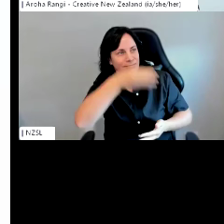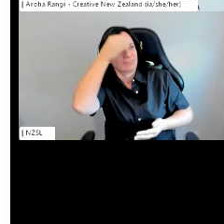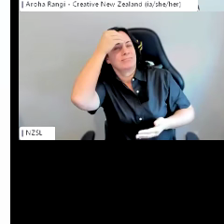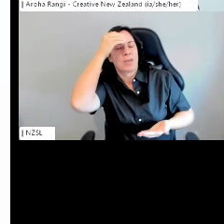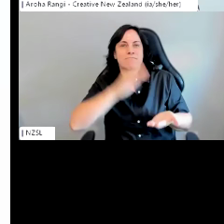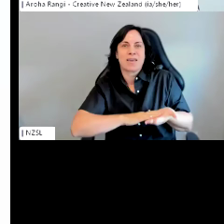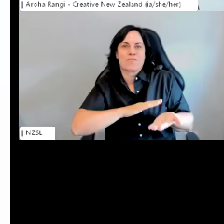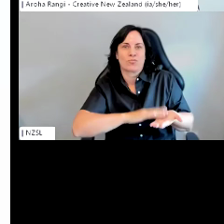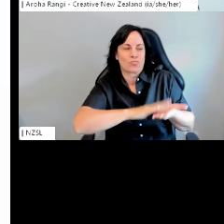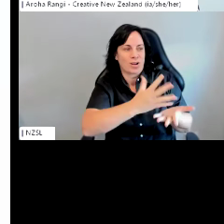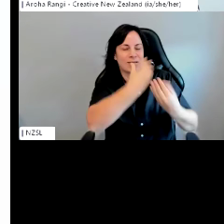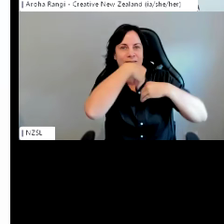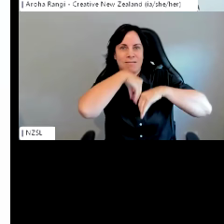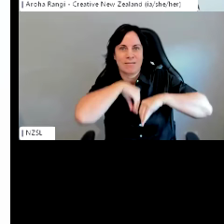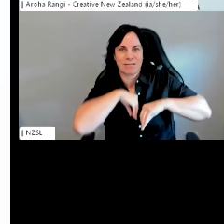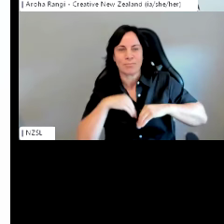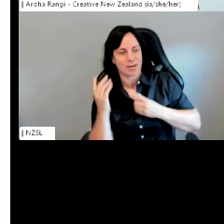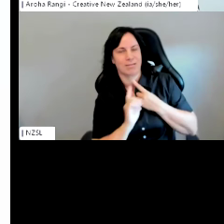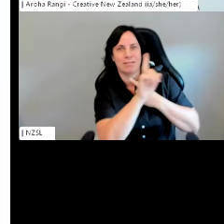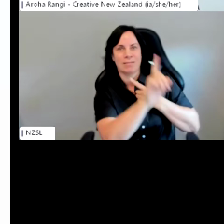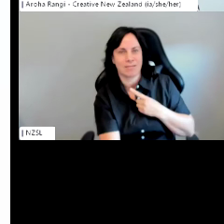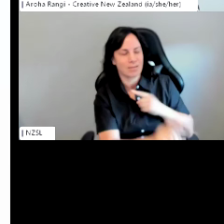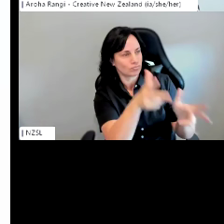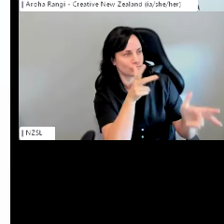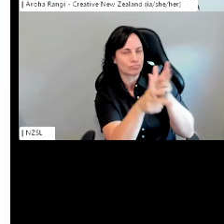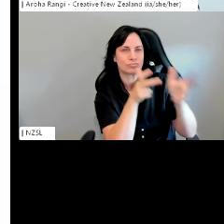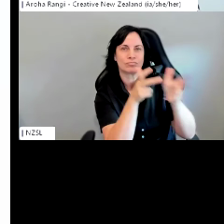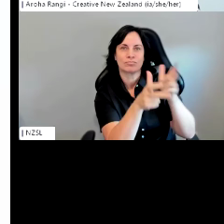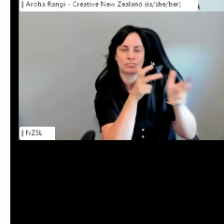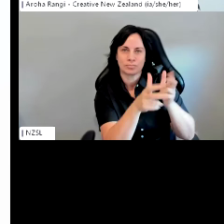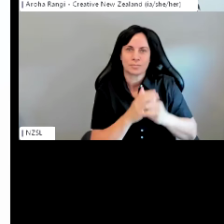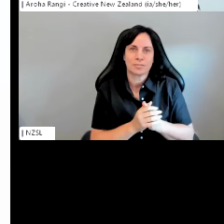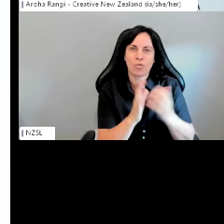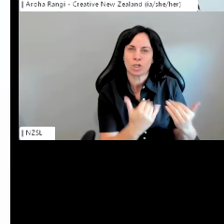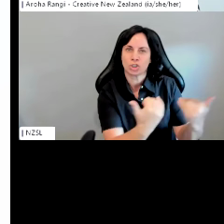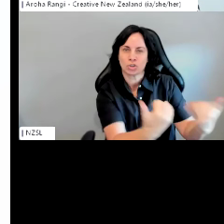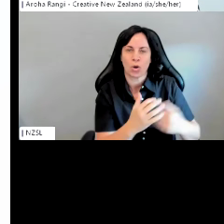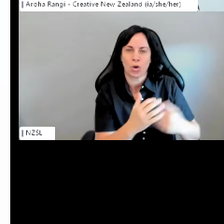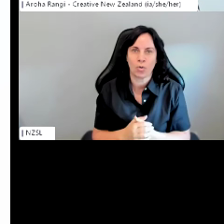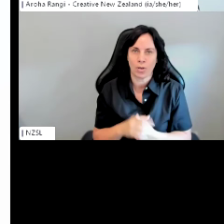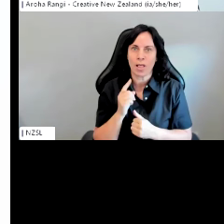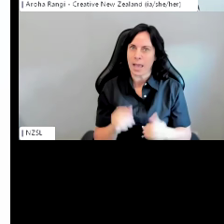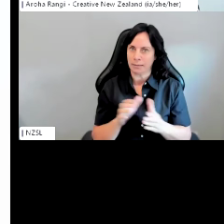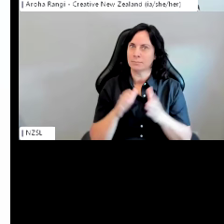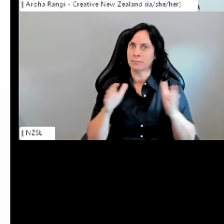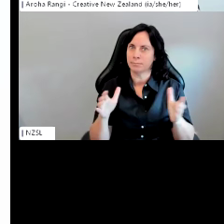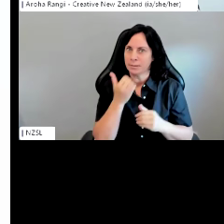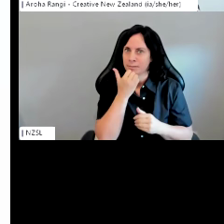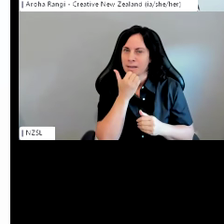venue doing our art form. Um, and that's huge and has been big for the last five. I mean,